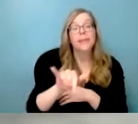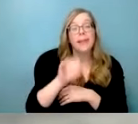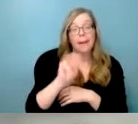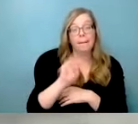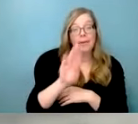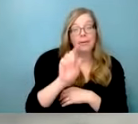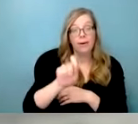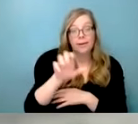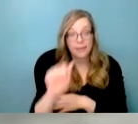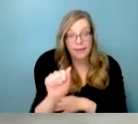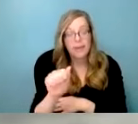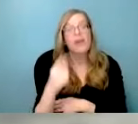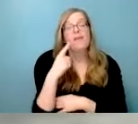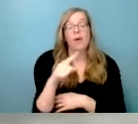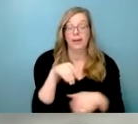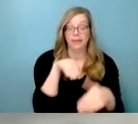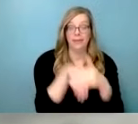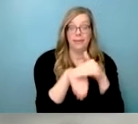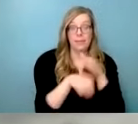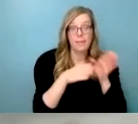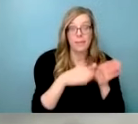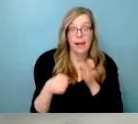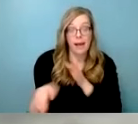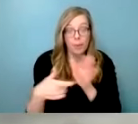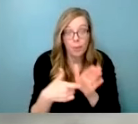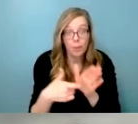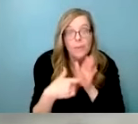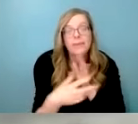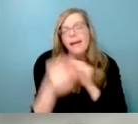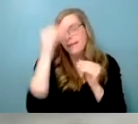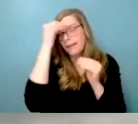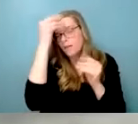for accessibility plan requirements and information related to compliance